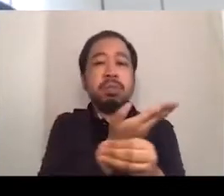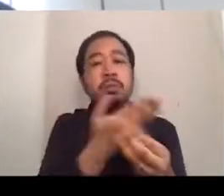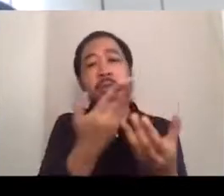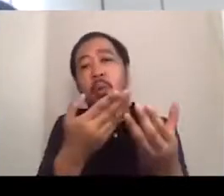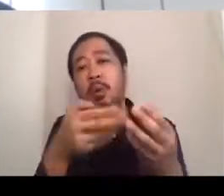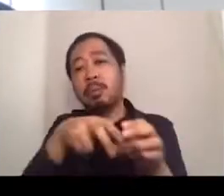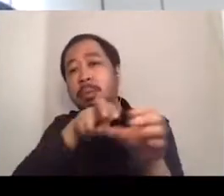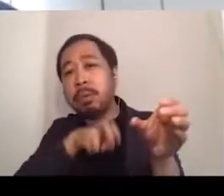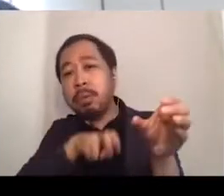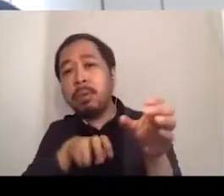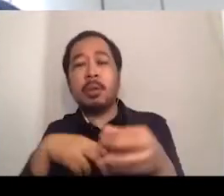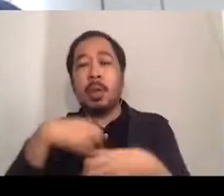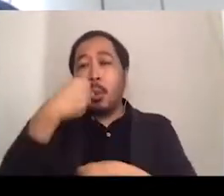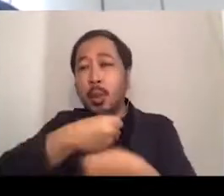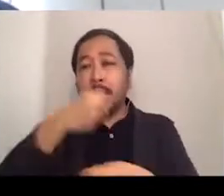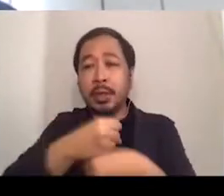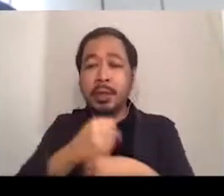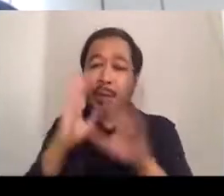So, in the process, we need to act in concert.